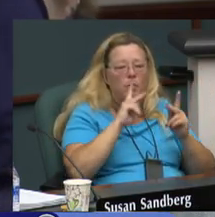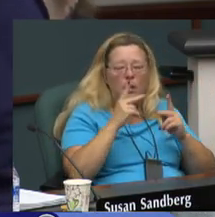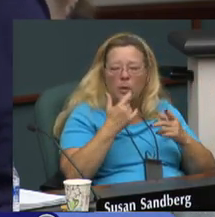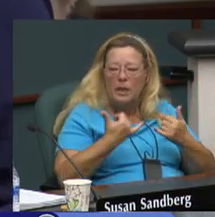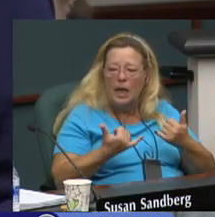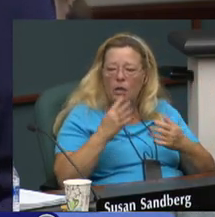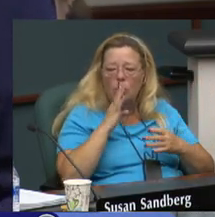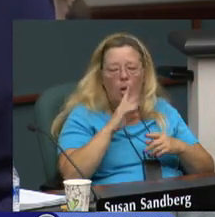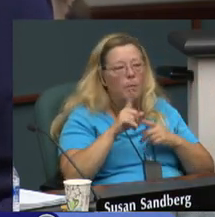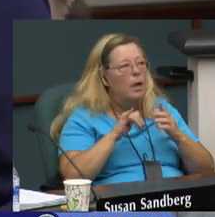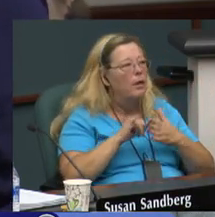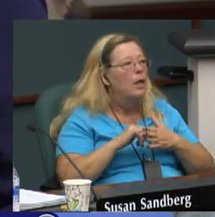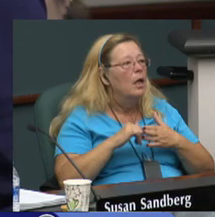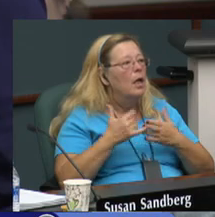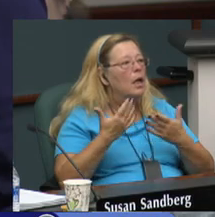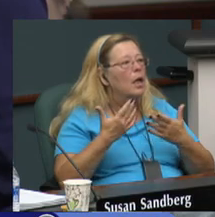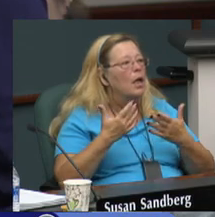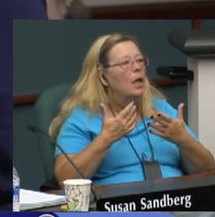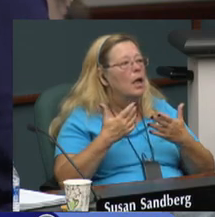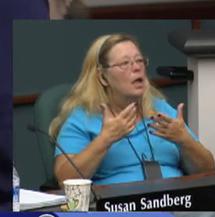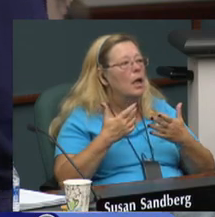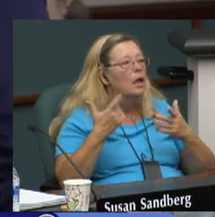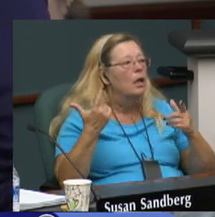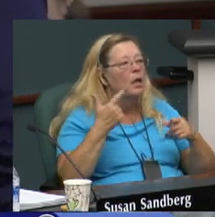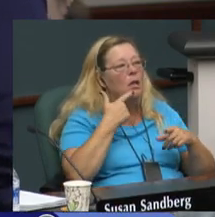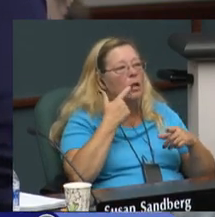that Clarion and they said well they didn't